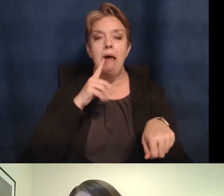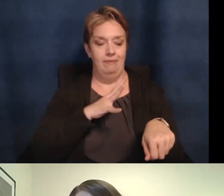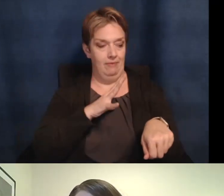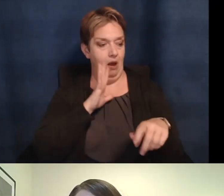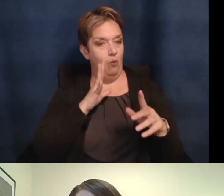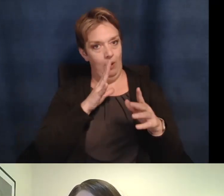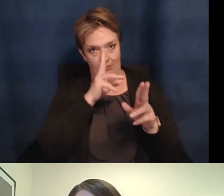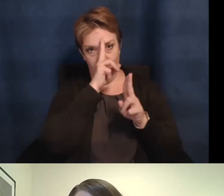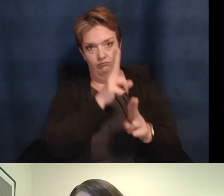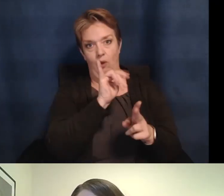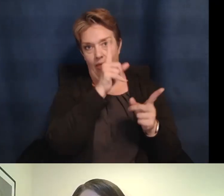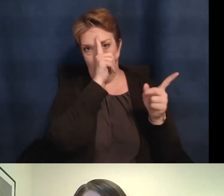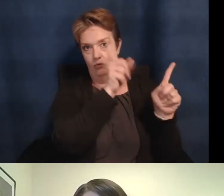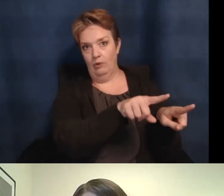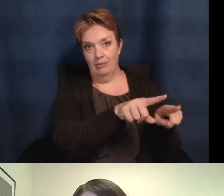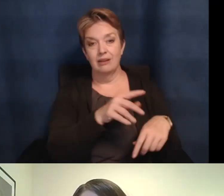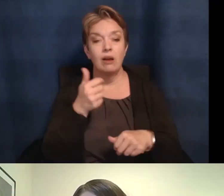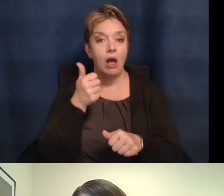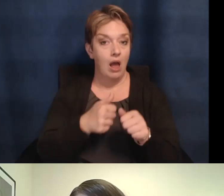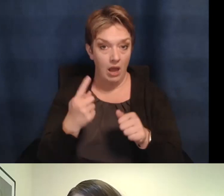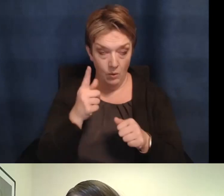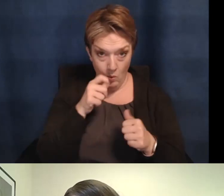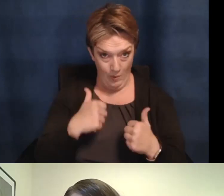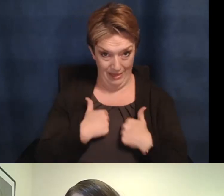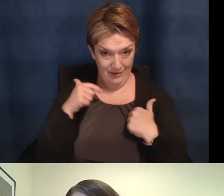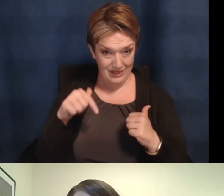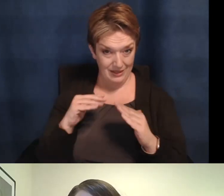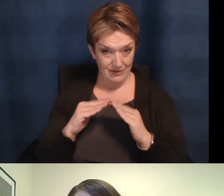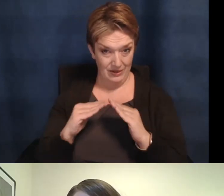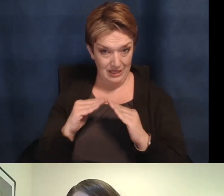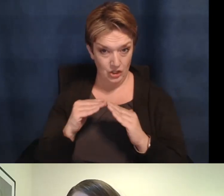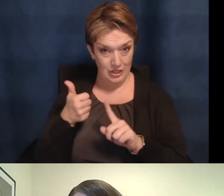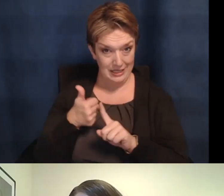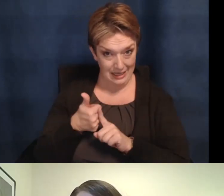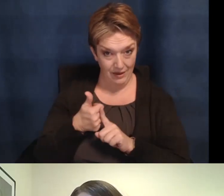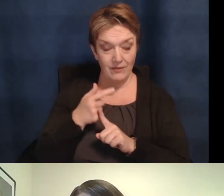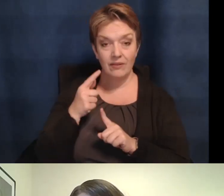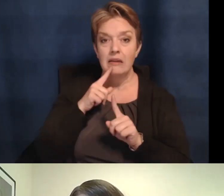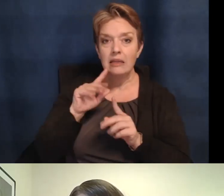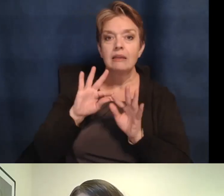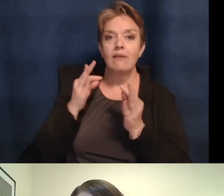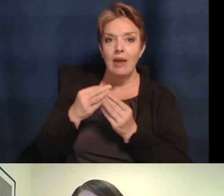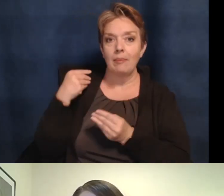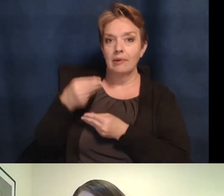and so anyone who lives in the village of Abiquiú proper is a descendant of one of those original Spanish families.